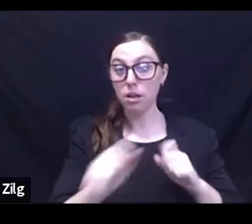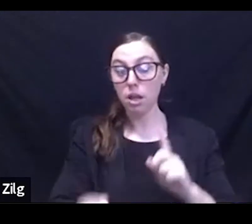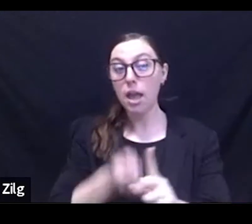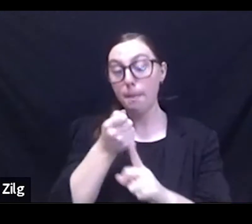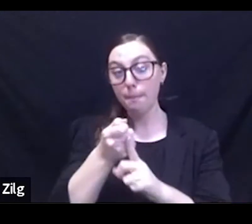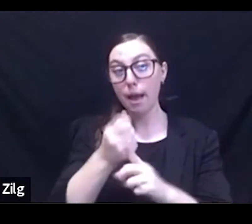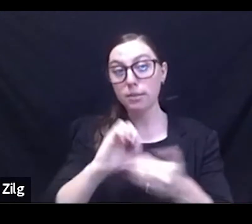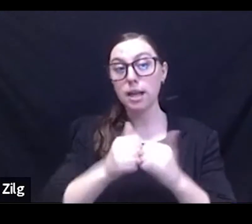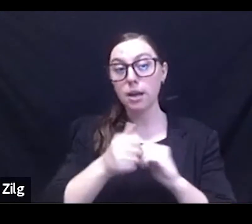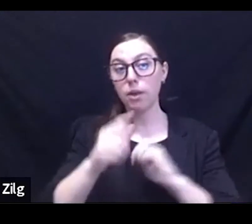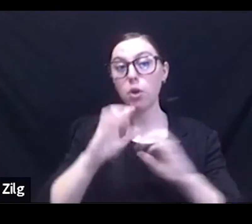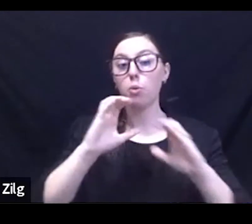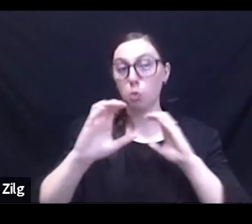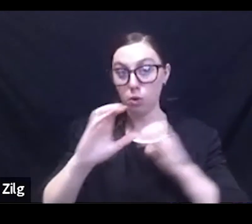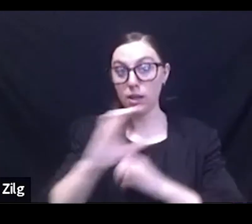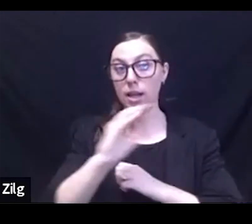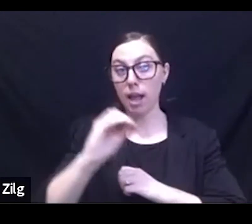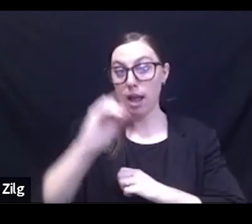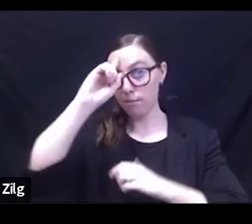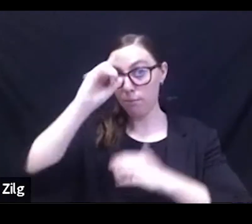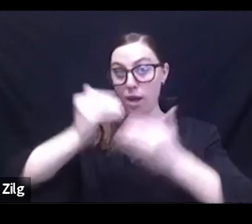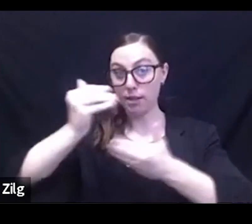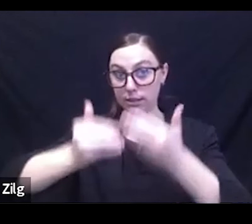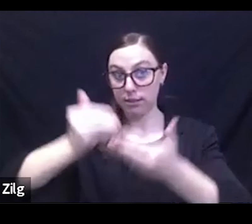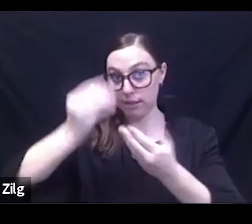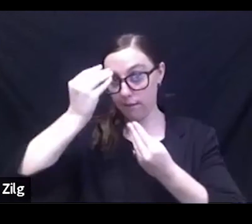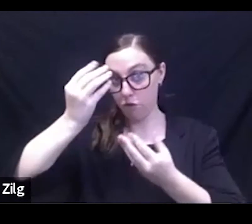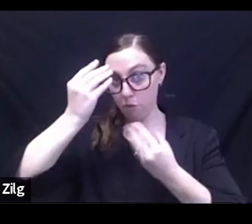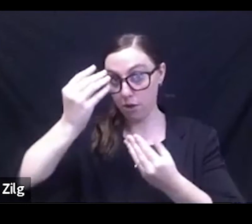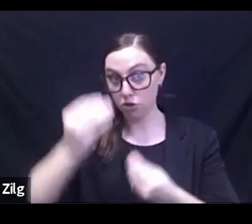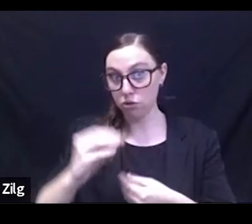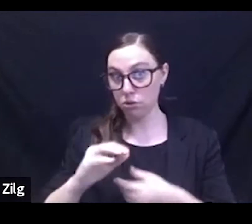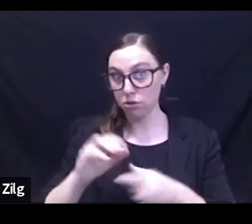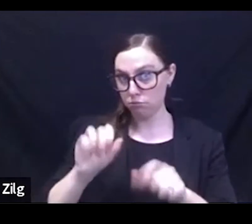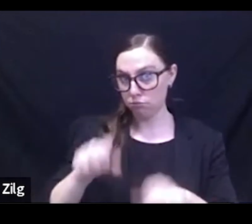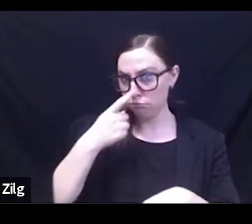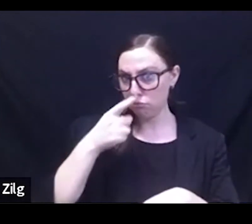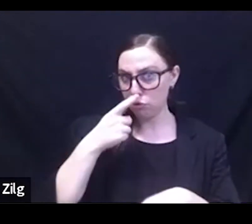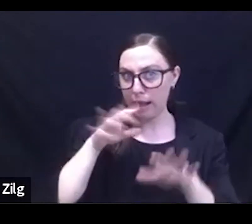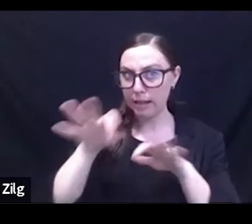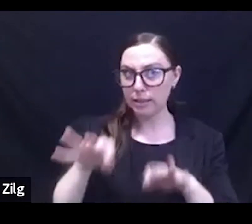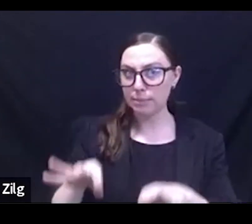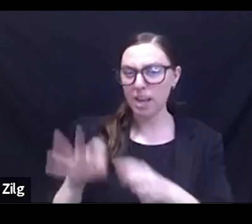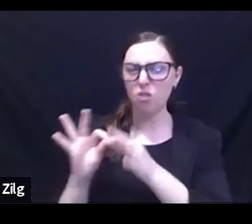communicate and process information. I wonder if you can tell us about that in the context of the court system,